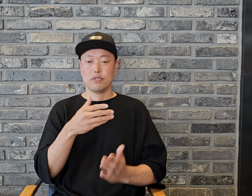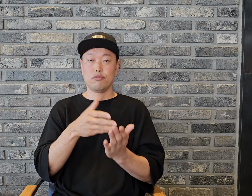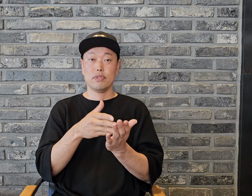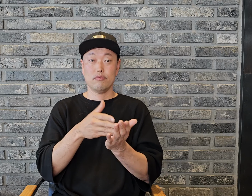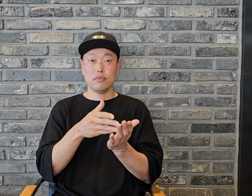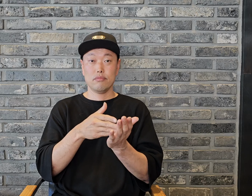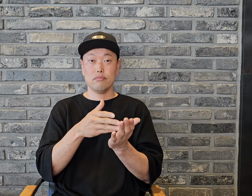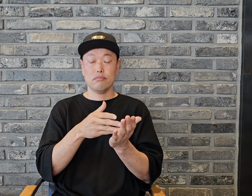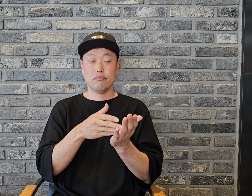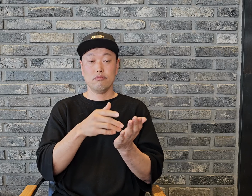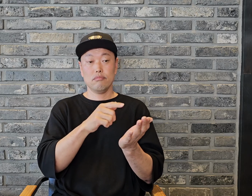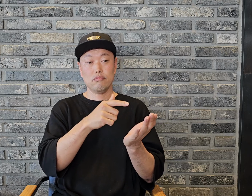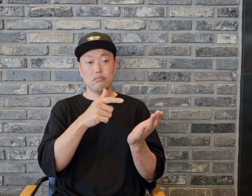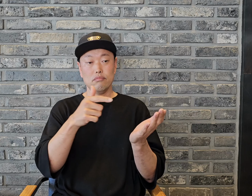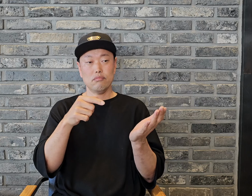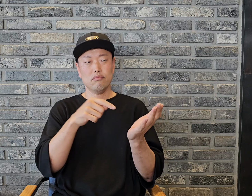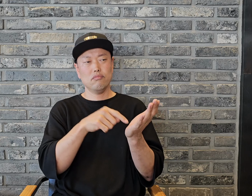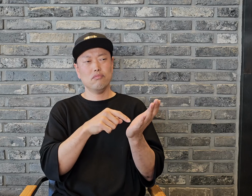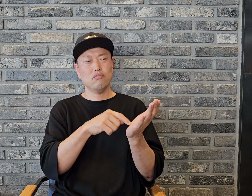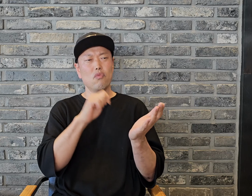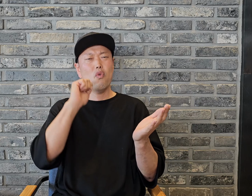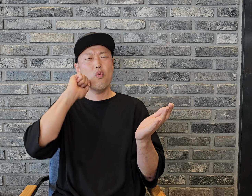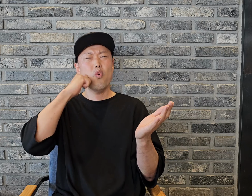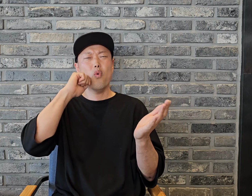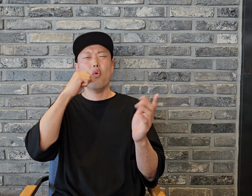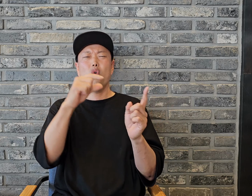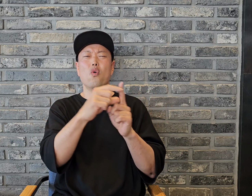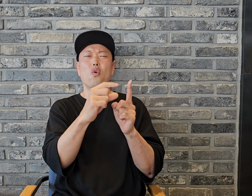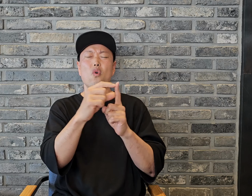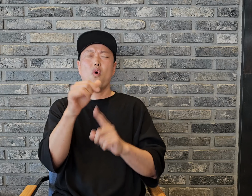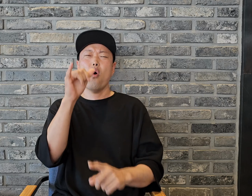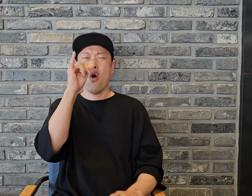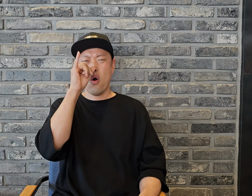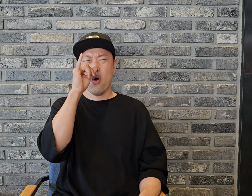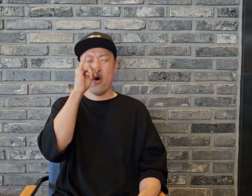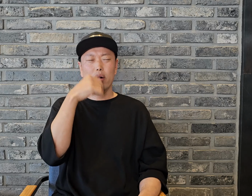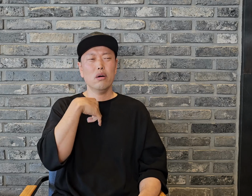If you look at news, magazines, articles, etc., it's too difficult. The words are difficult.